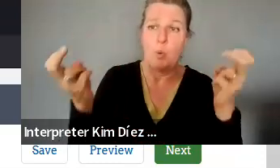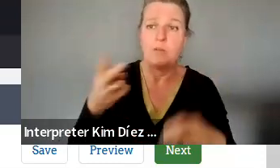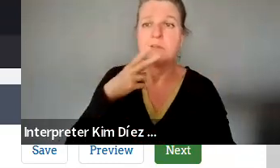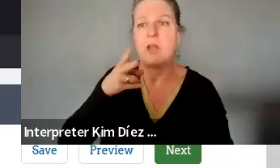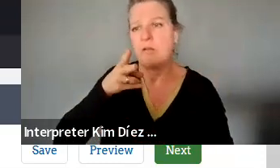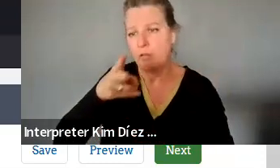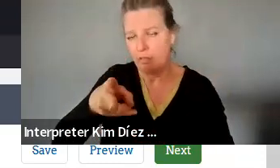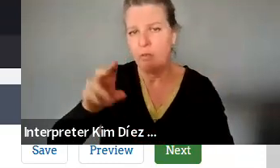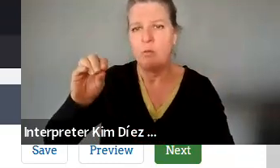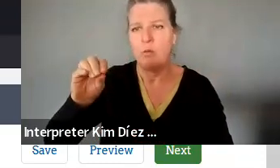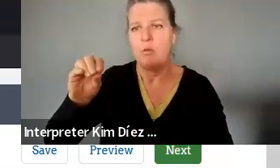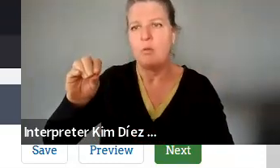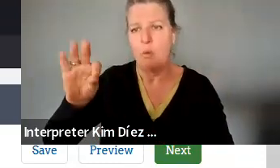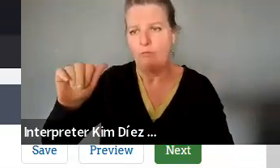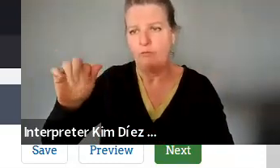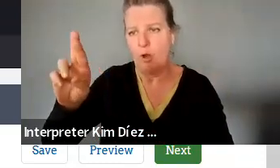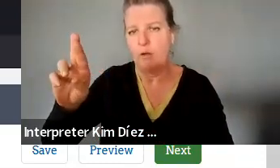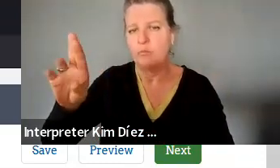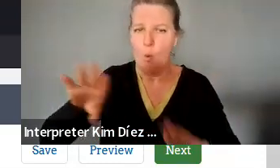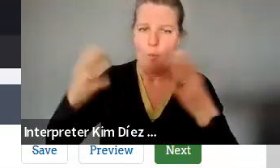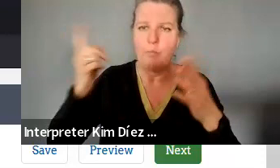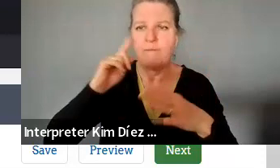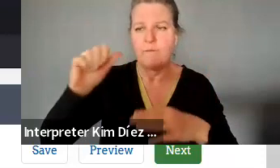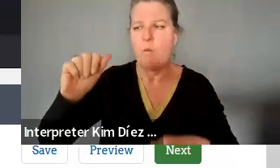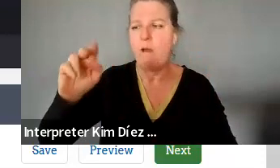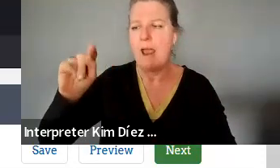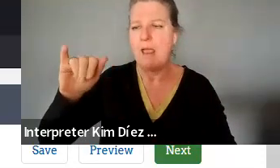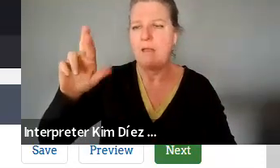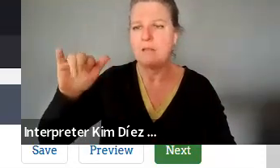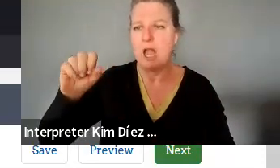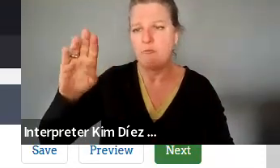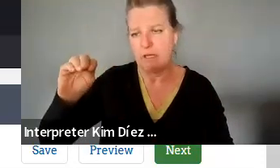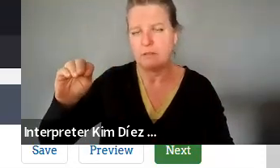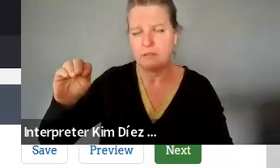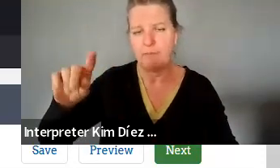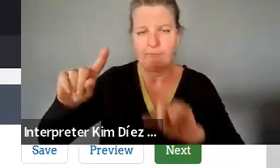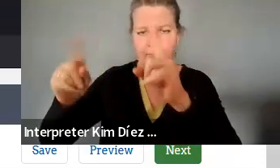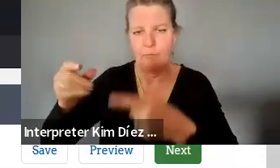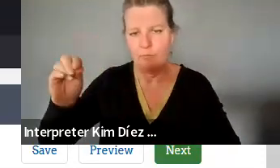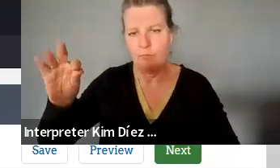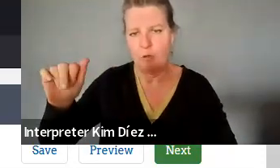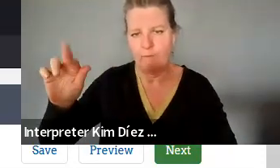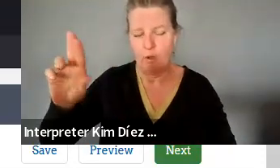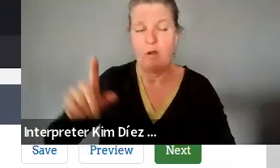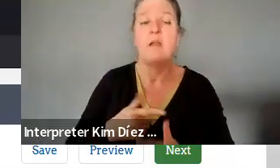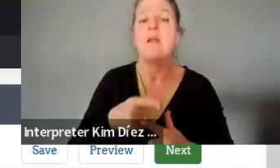And then this page here is broken down into a couple sections. The first thing you can do is